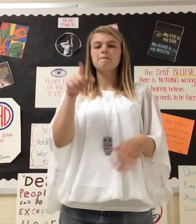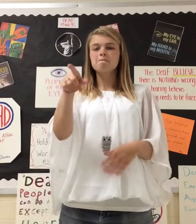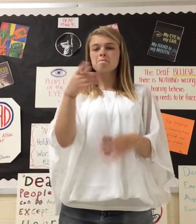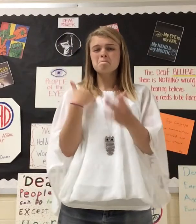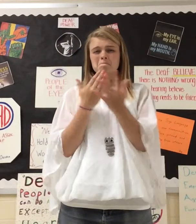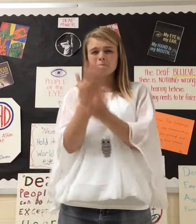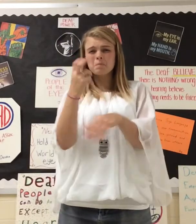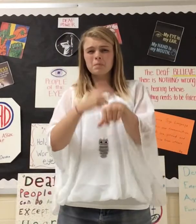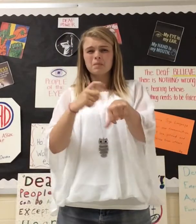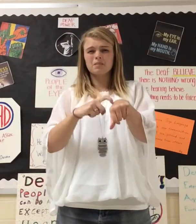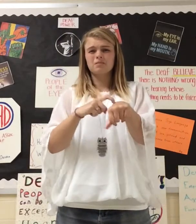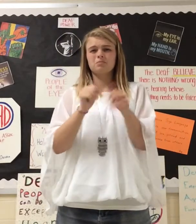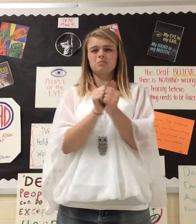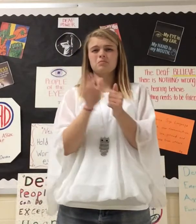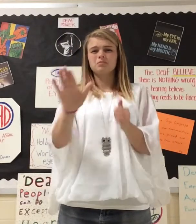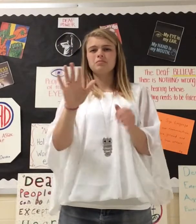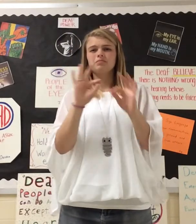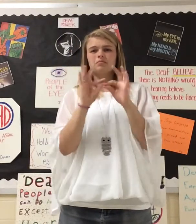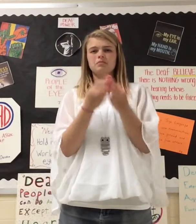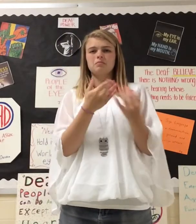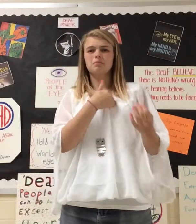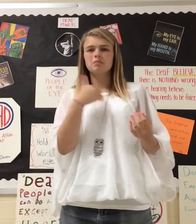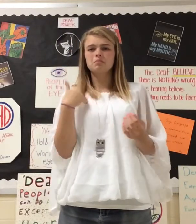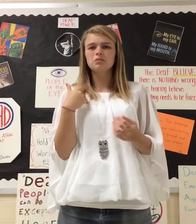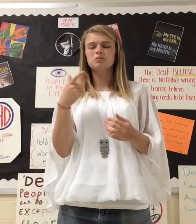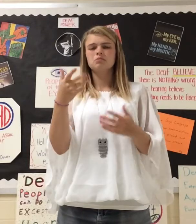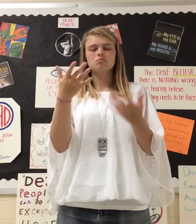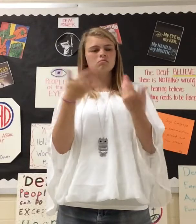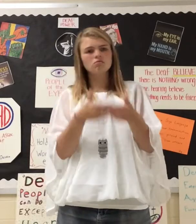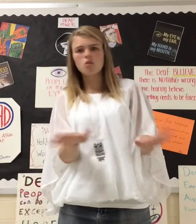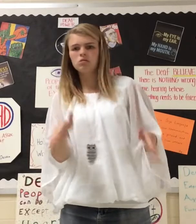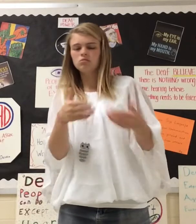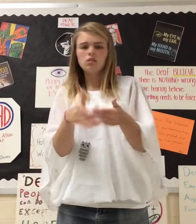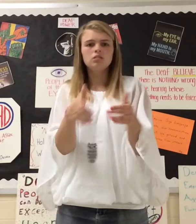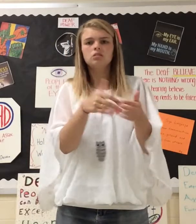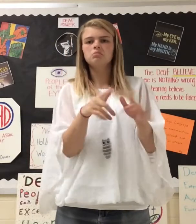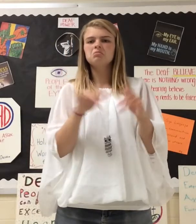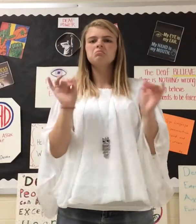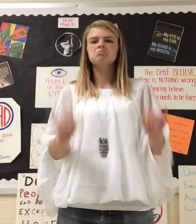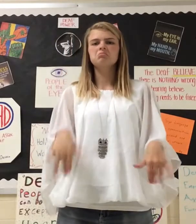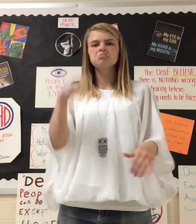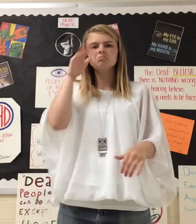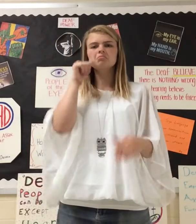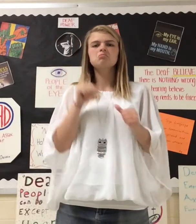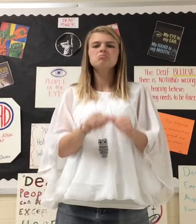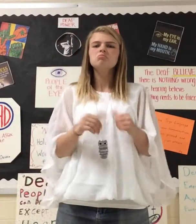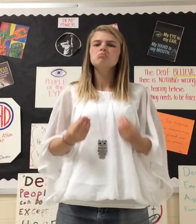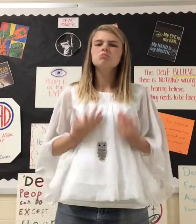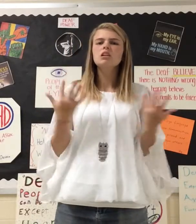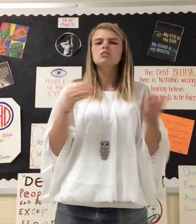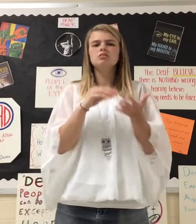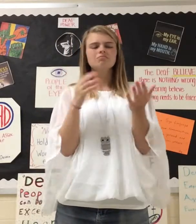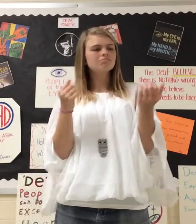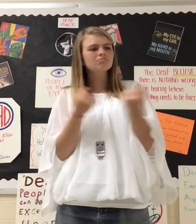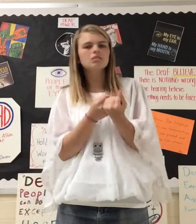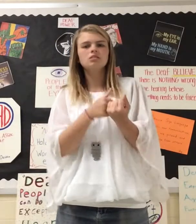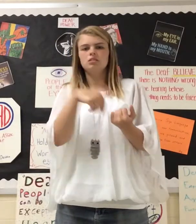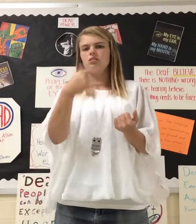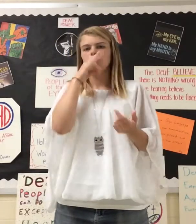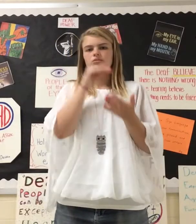Even though she went through difficult times when she lost members of her family, she was still determined to be an inspiration and be there for her students.